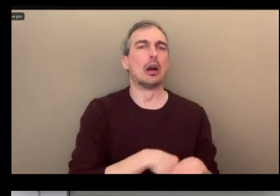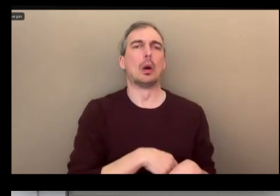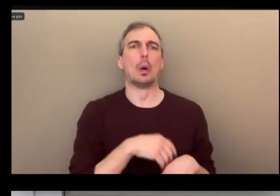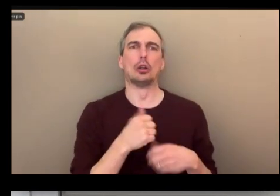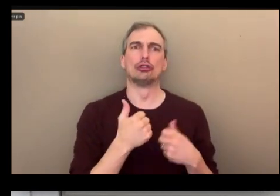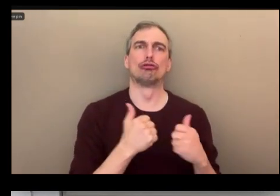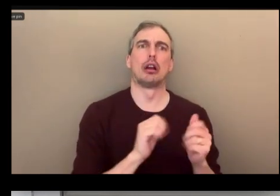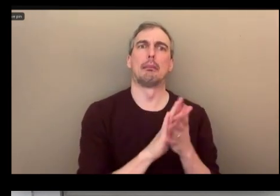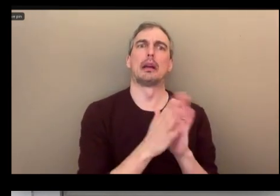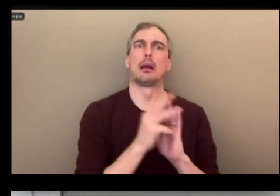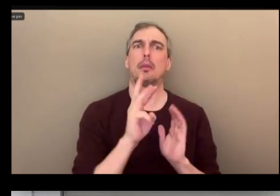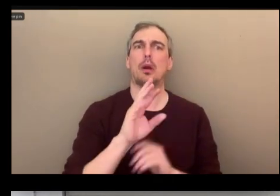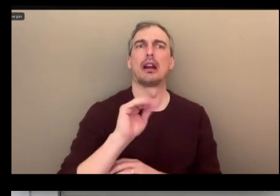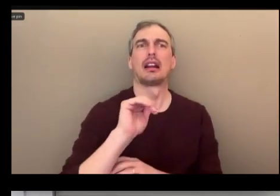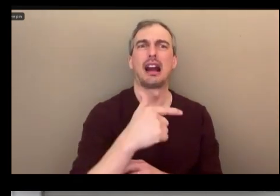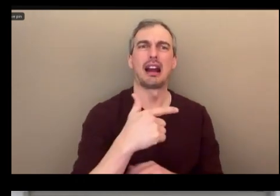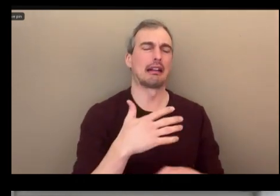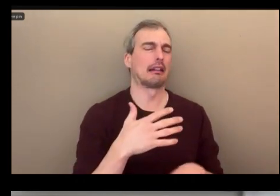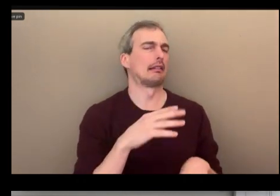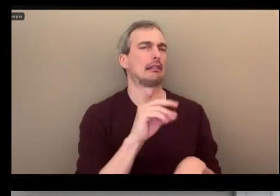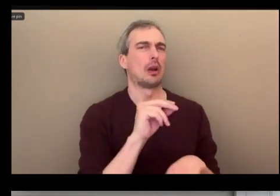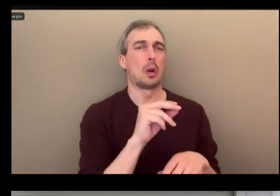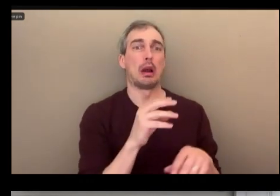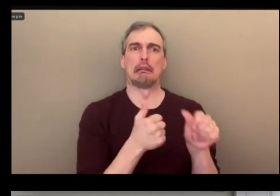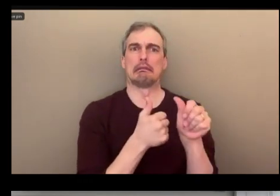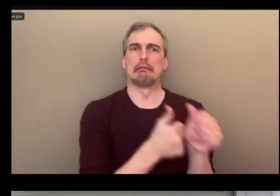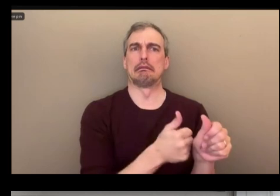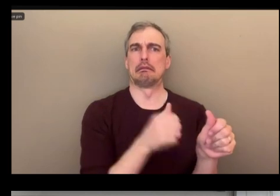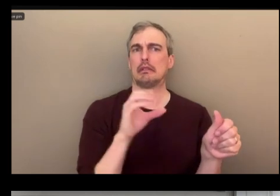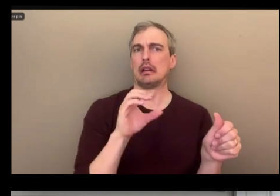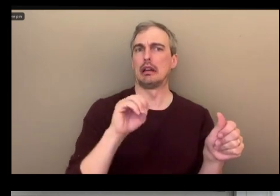That's really a big thing for myself and the team. And for Verizon.